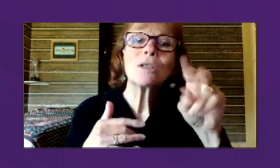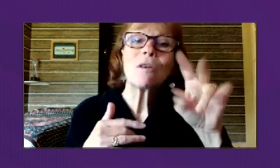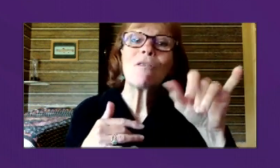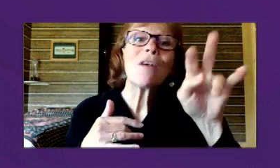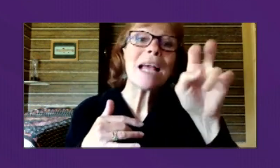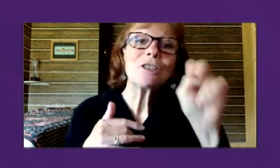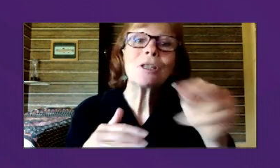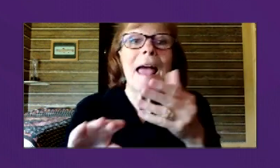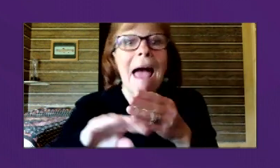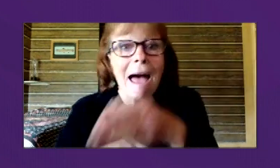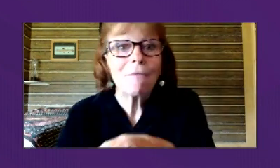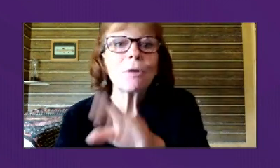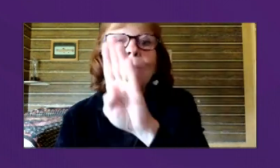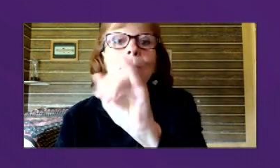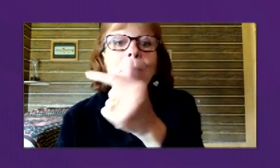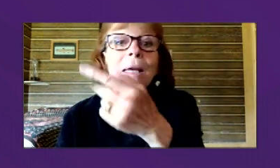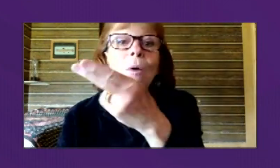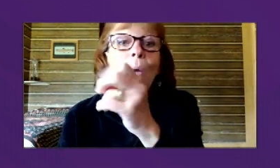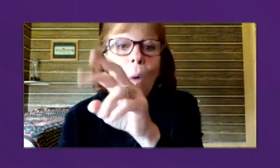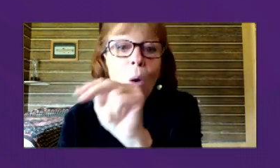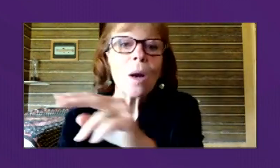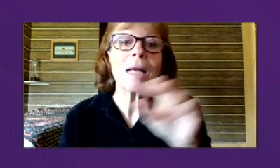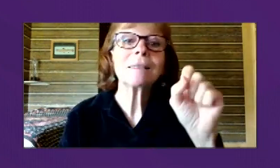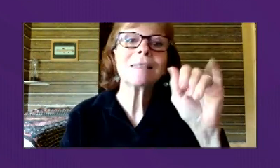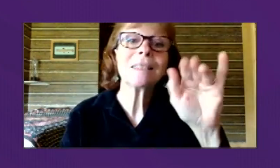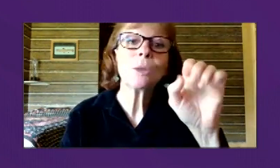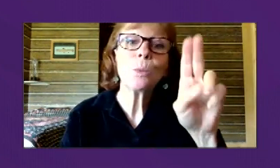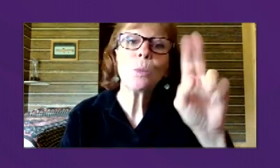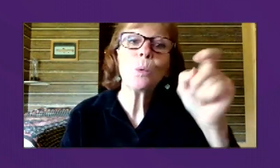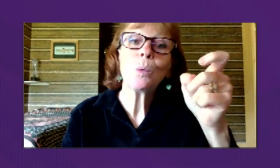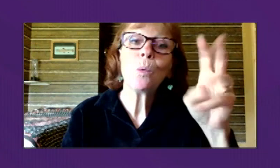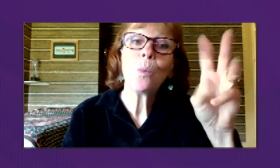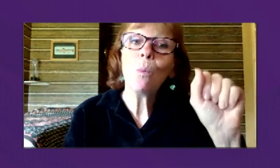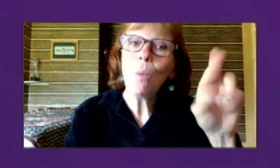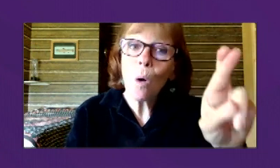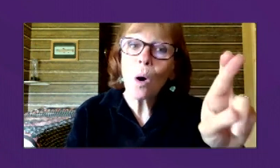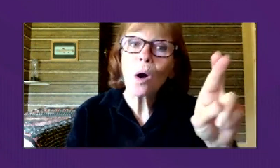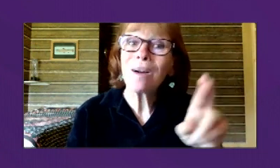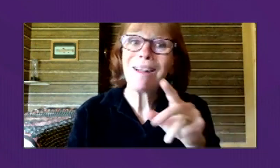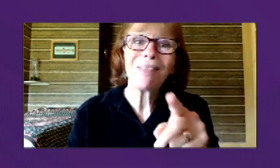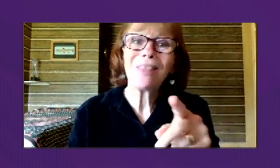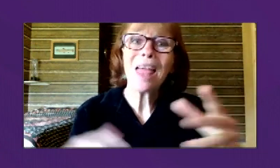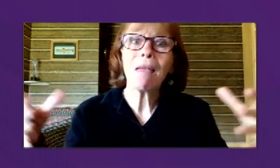Battle of Little Bighorn. These combined efforts of the reservation system and